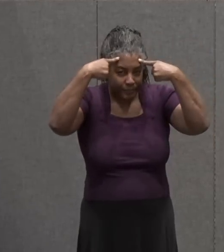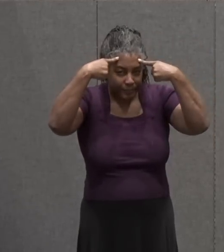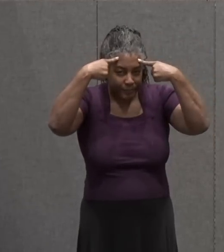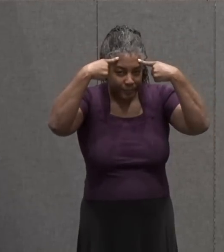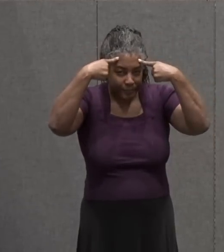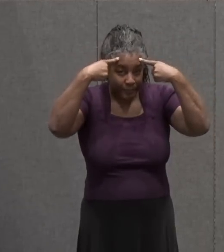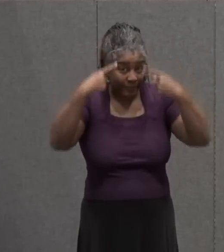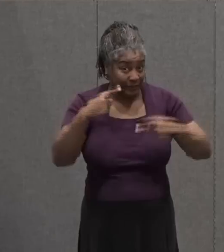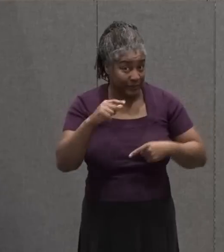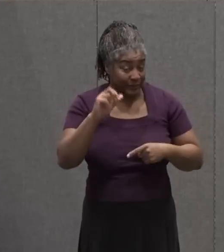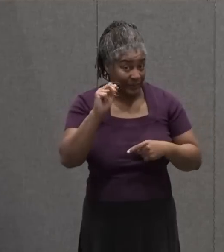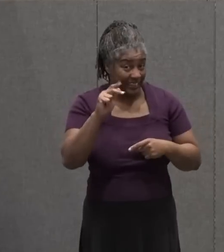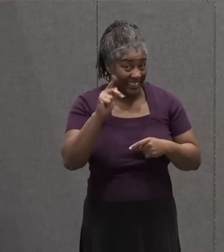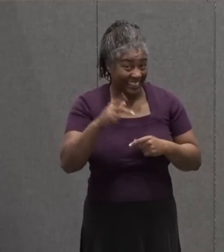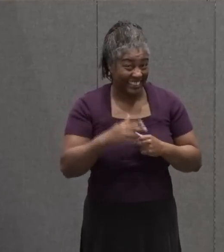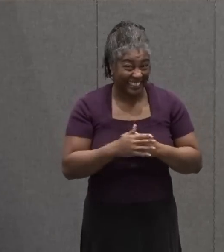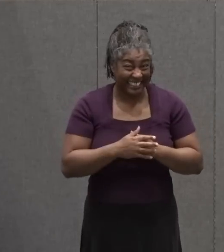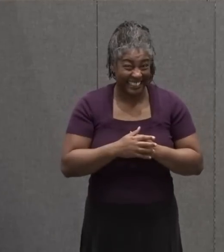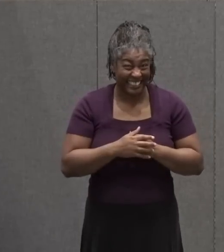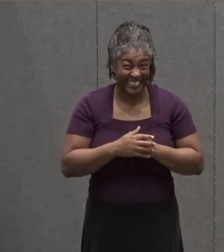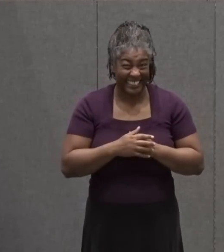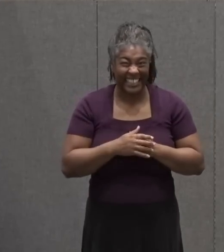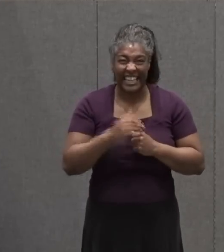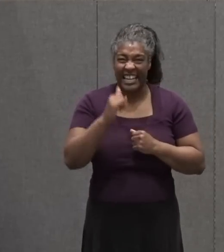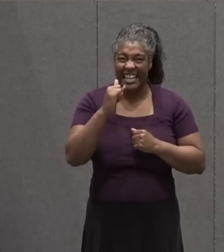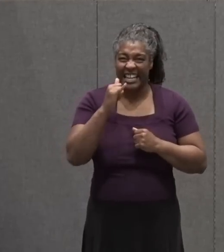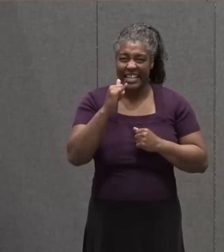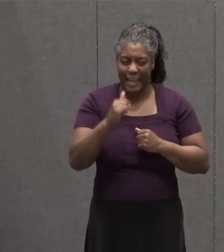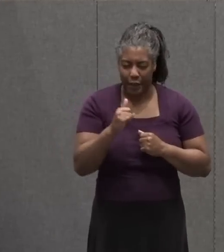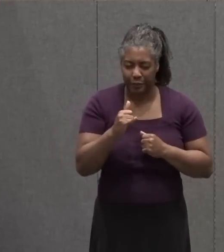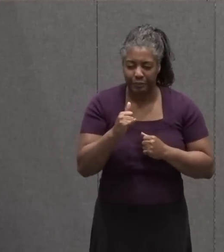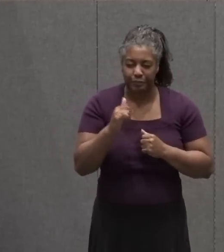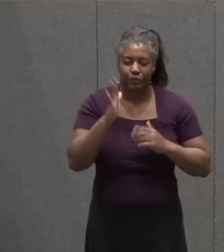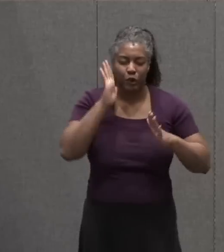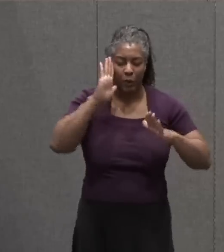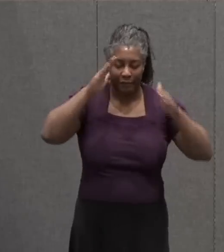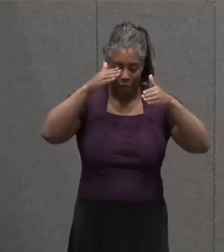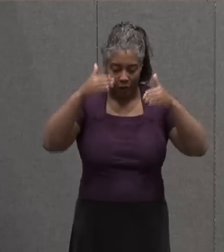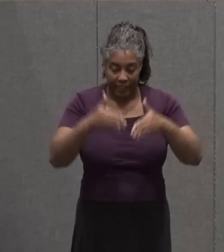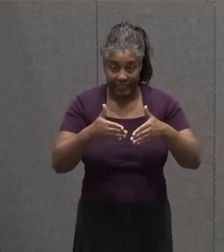Okay, I'm gonna put my focus powers on my